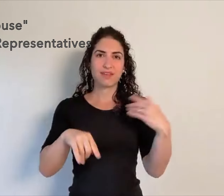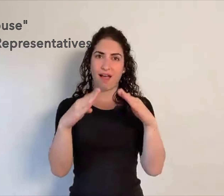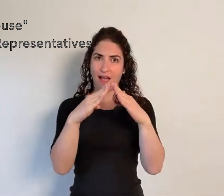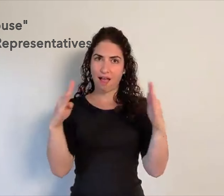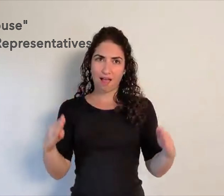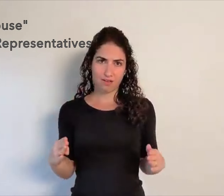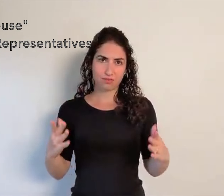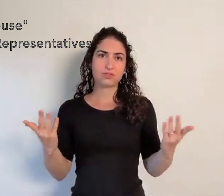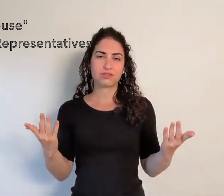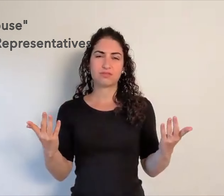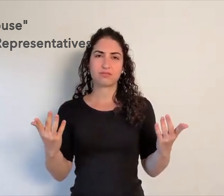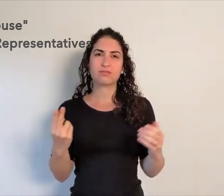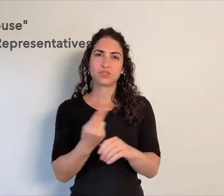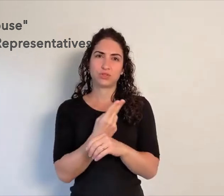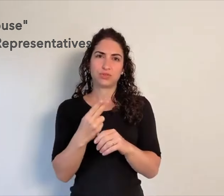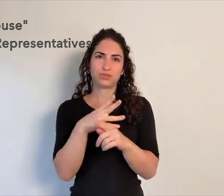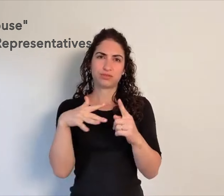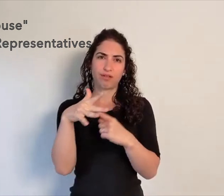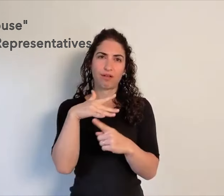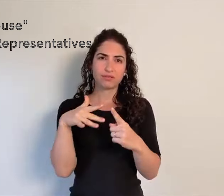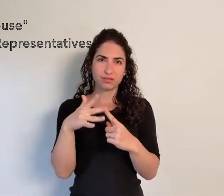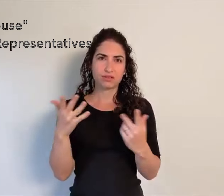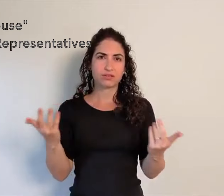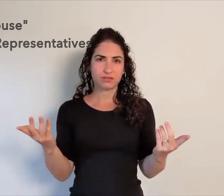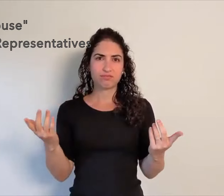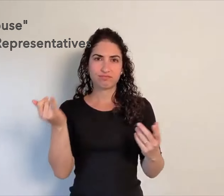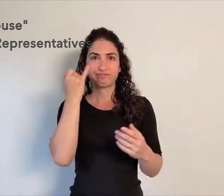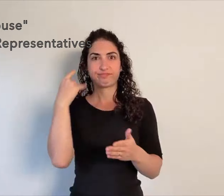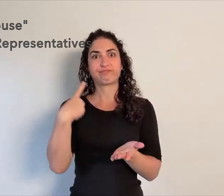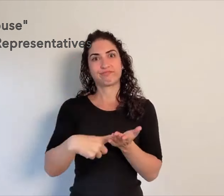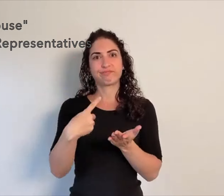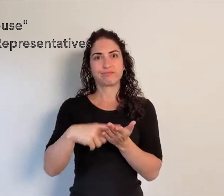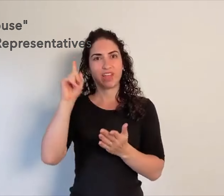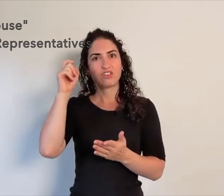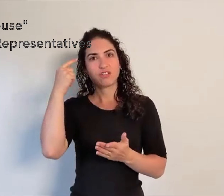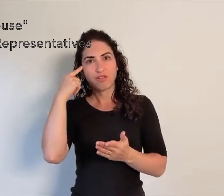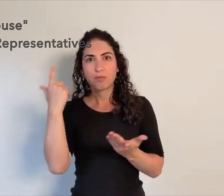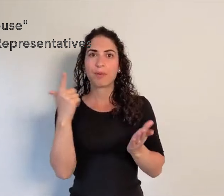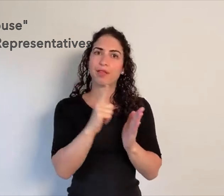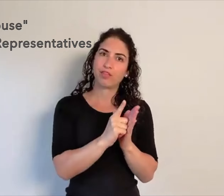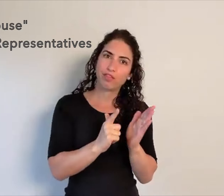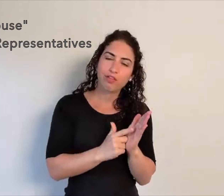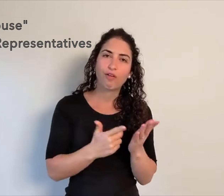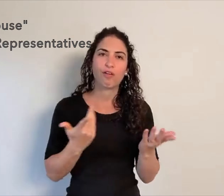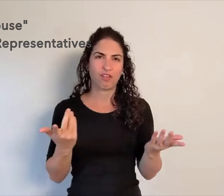tend to just sign HOUSE, and use context to know. If you're discussing government